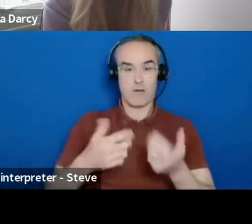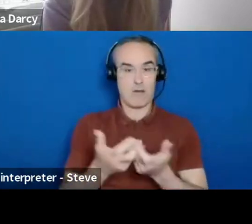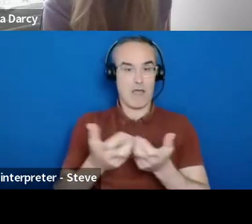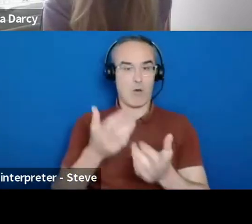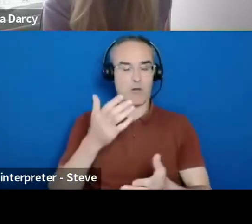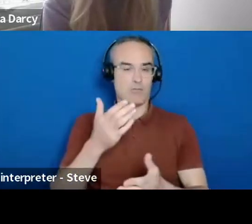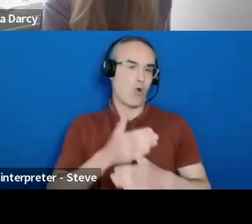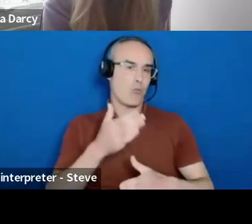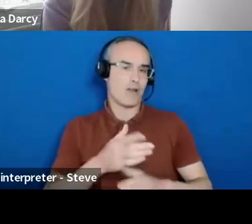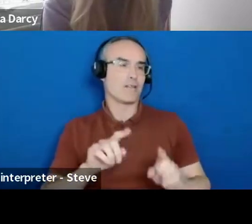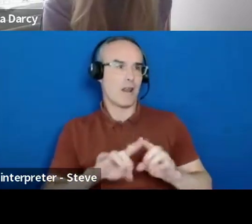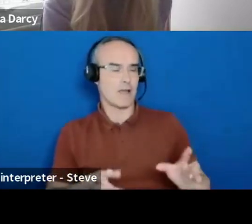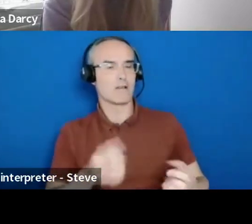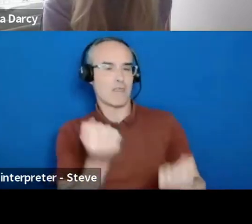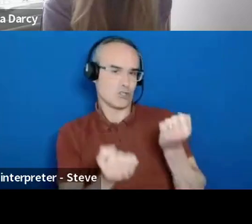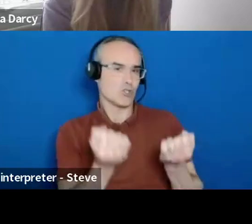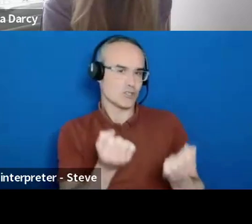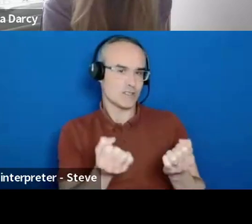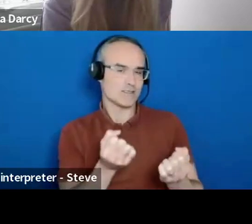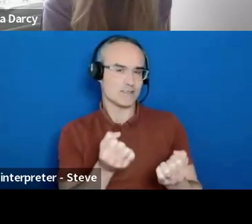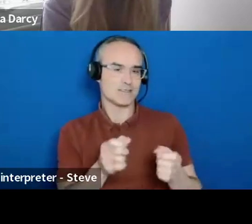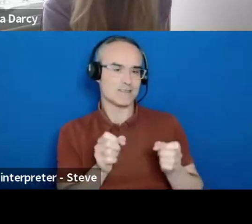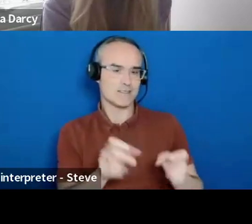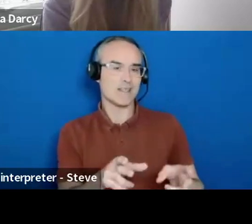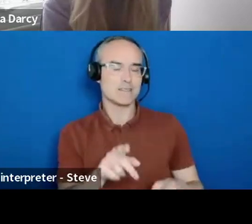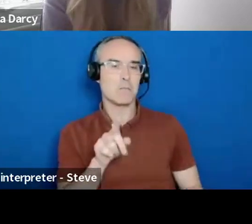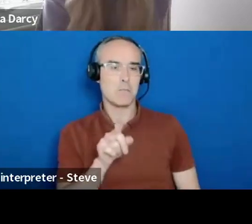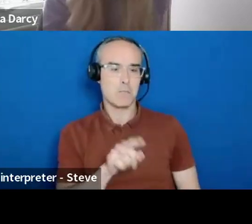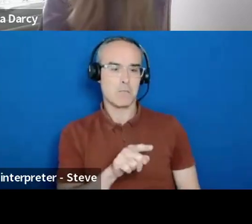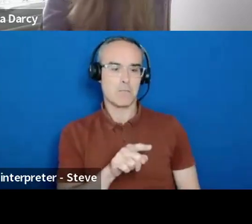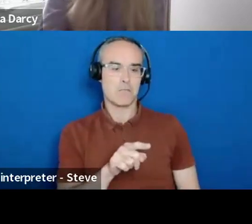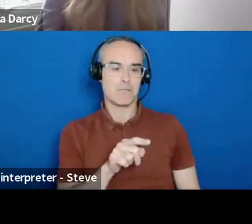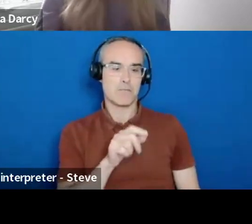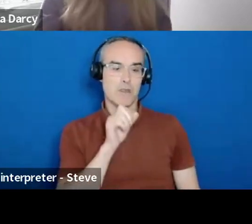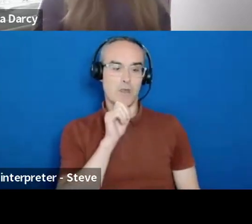that that advice then goes forward to other parties to potentially develop what policy